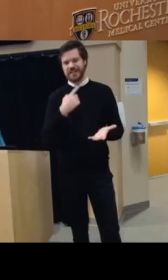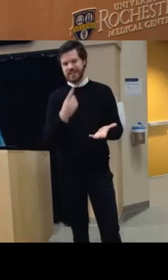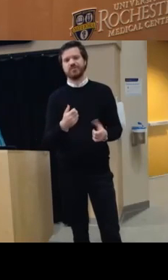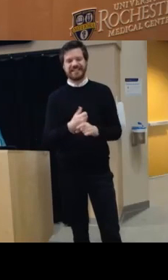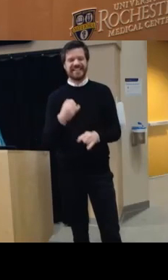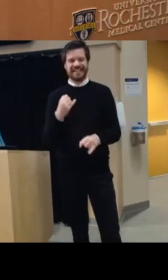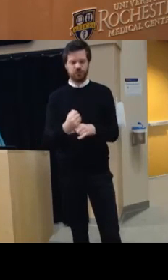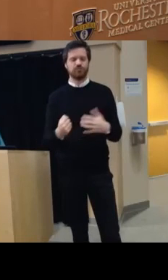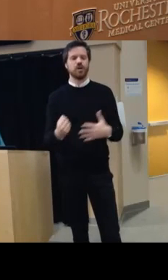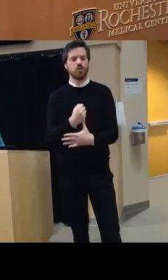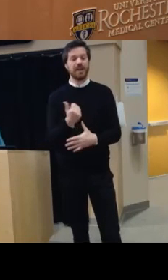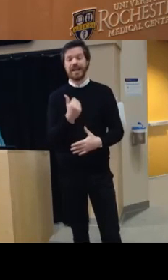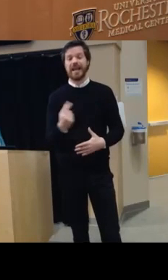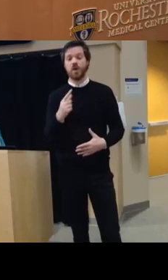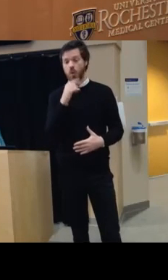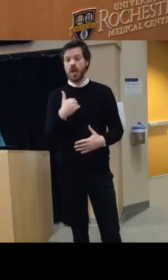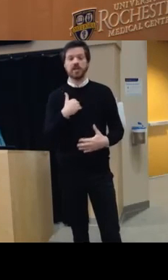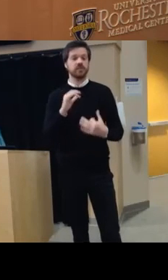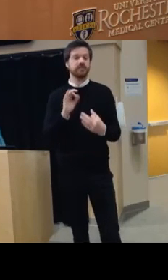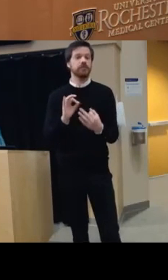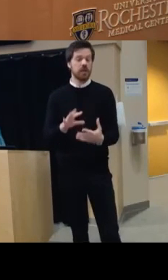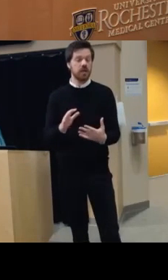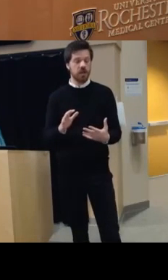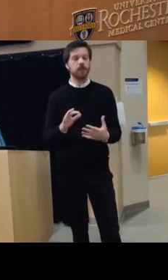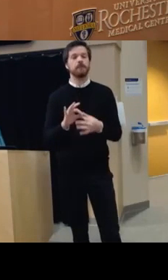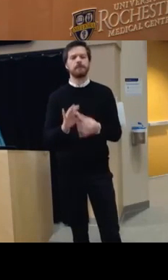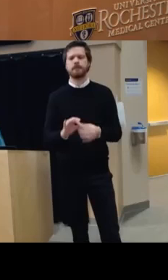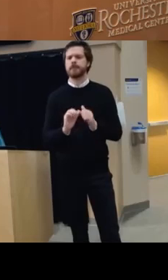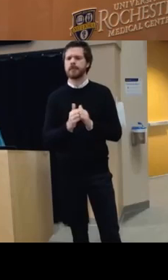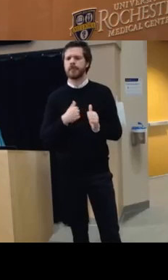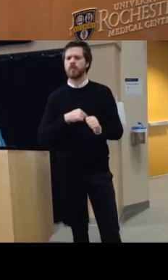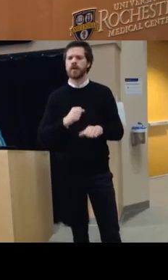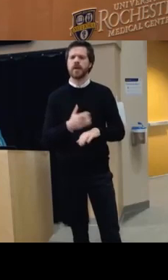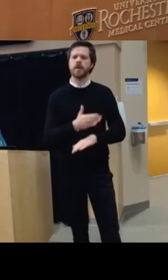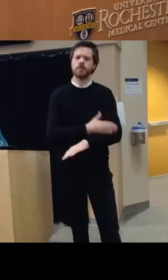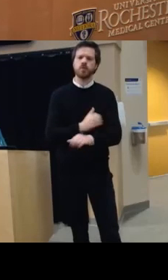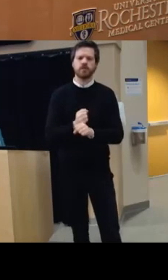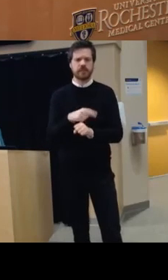priority and anybody that has feedback um about how we can continue to make this collaboration